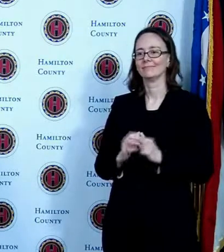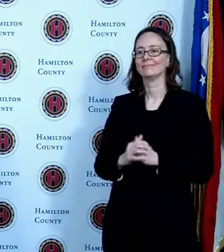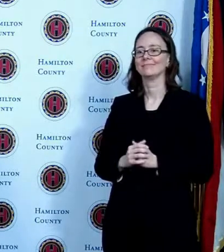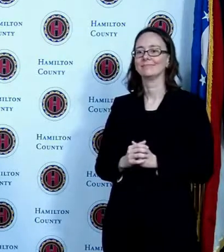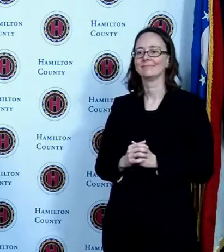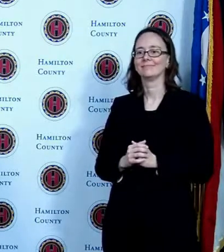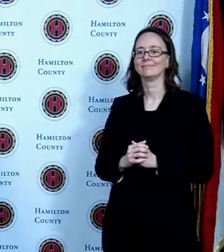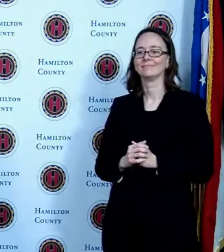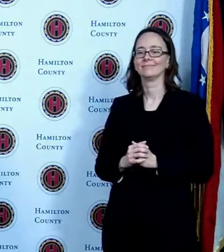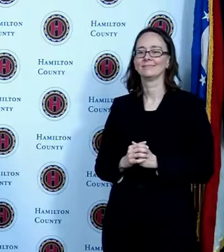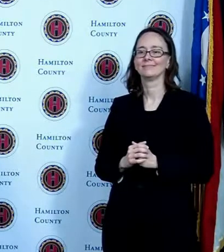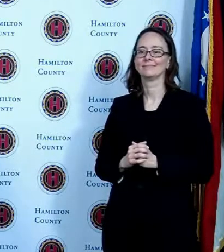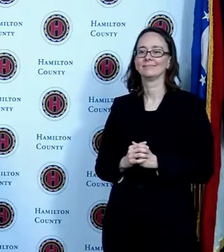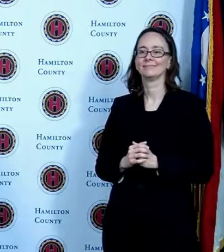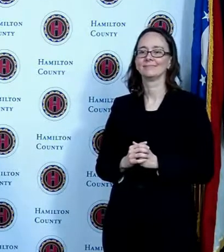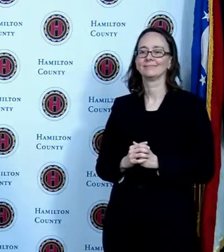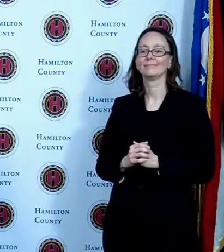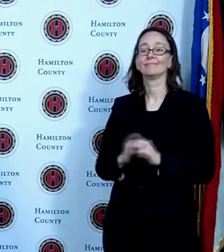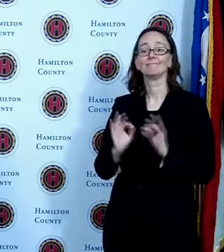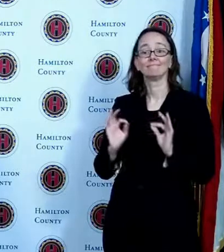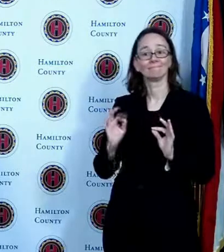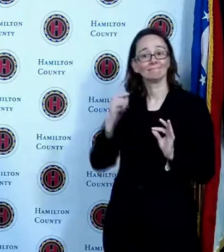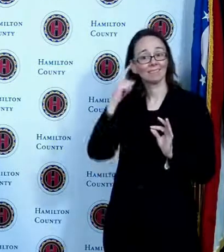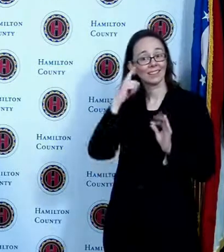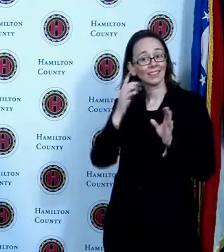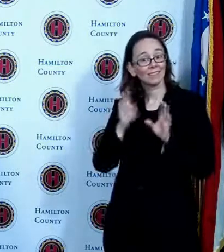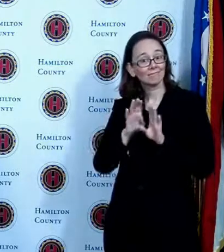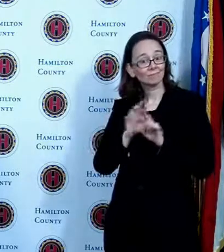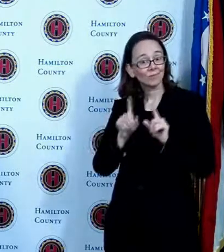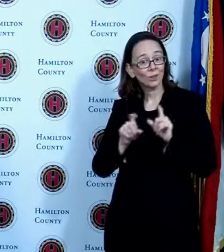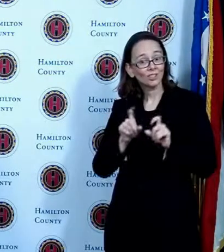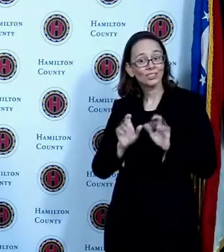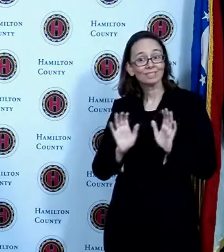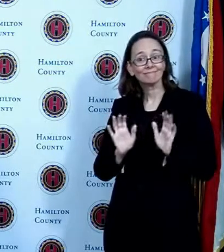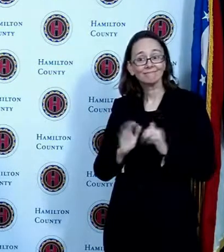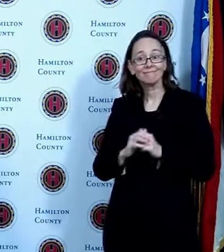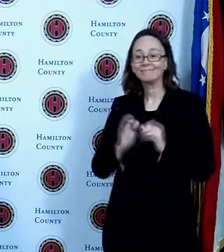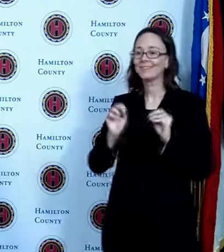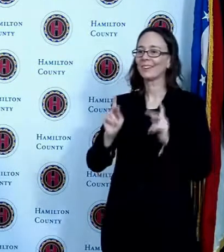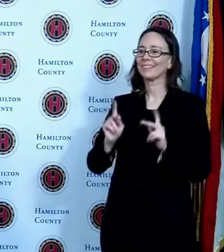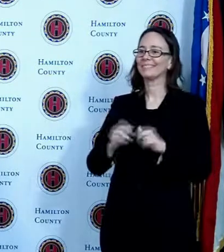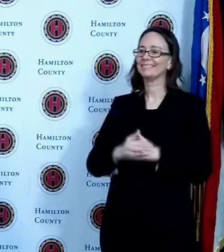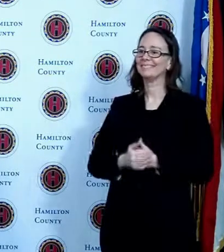that appears to conclude our questions okay all right very good once again